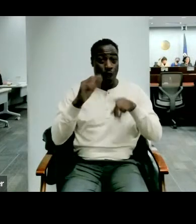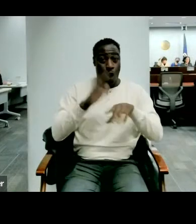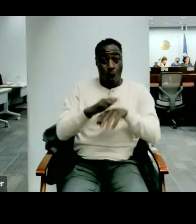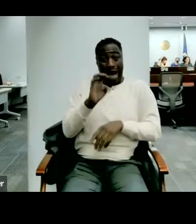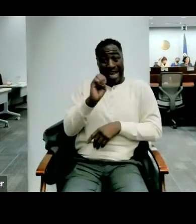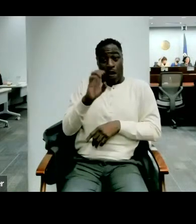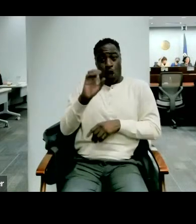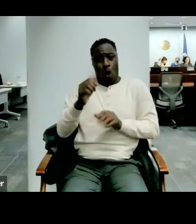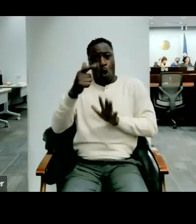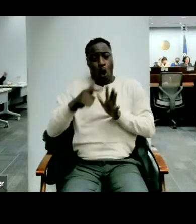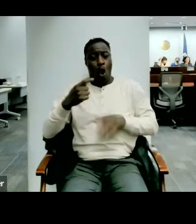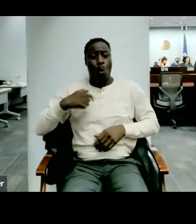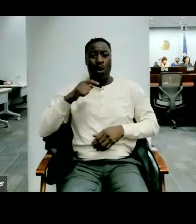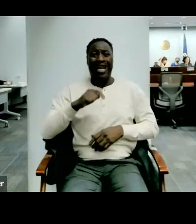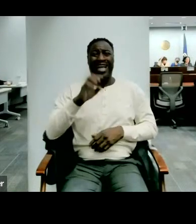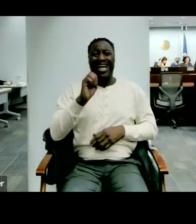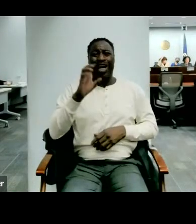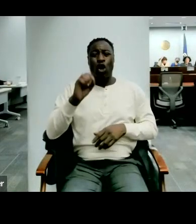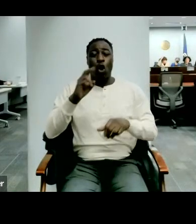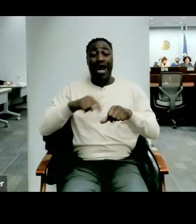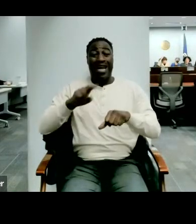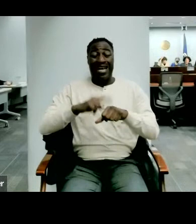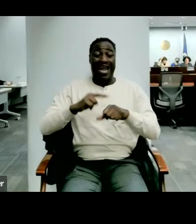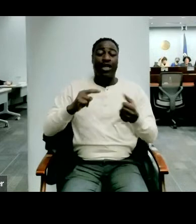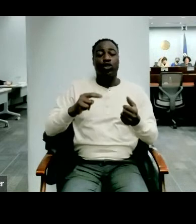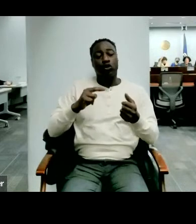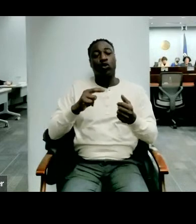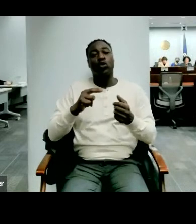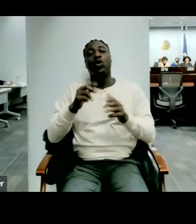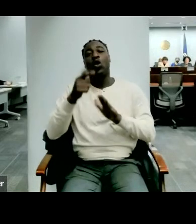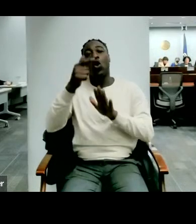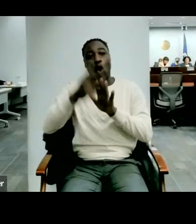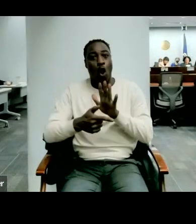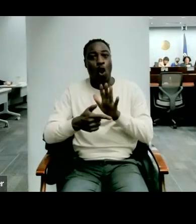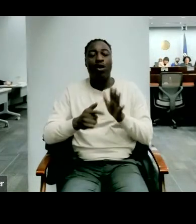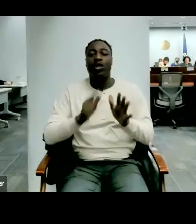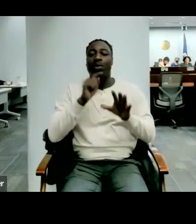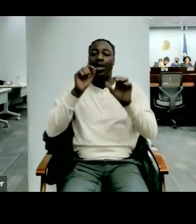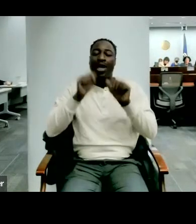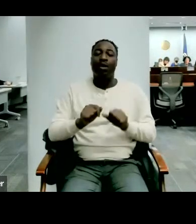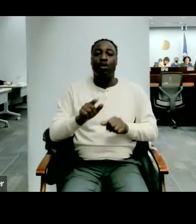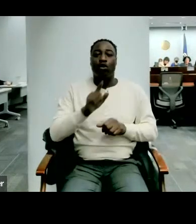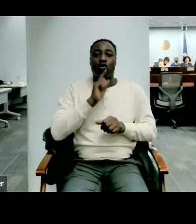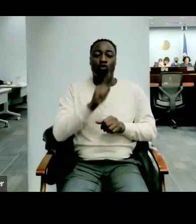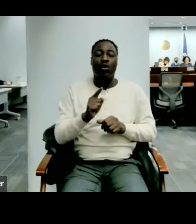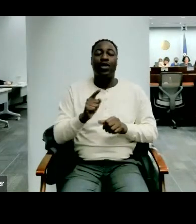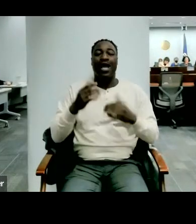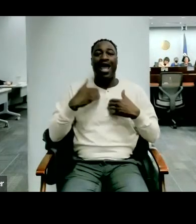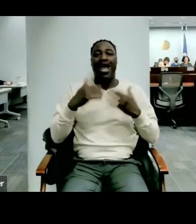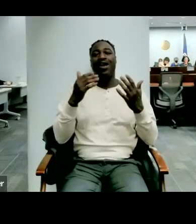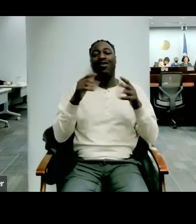we need EEOC national body enforcing labor law, to bring the guys together and provide uniformity.